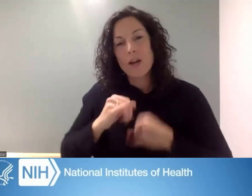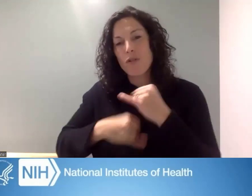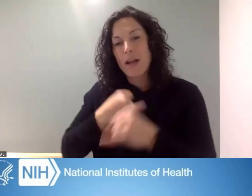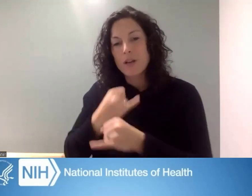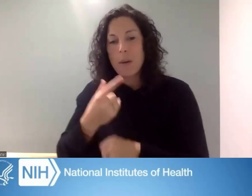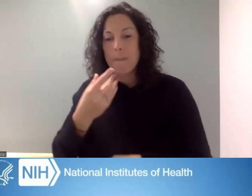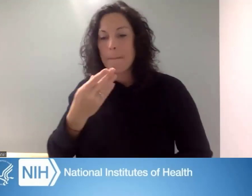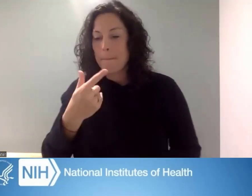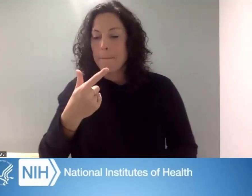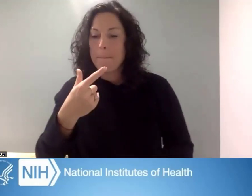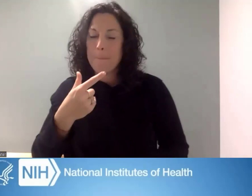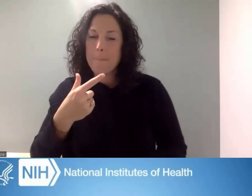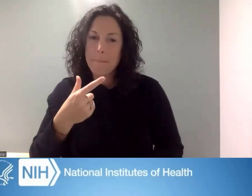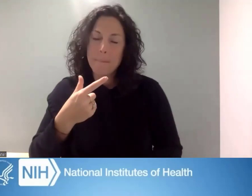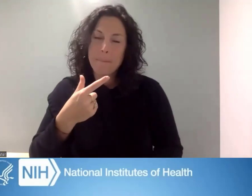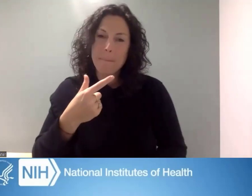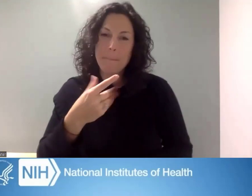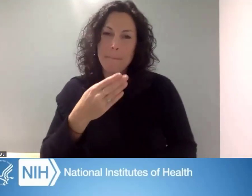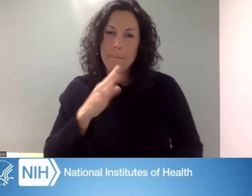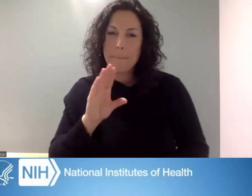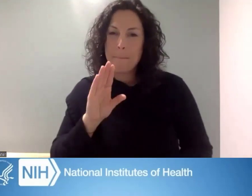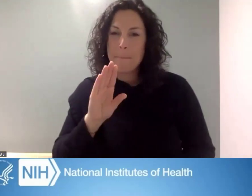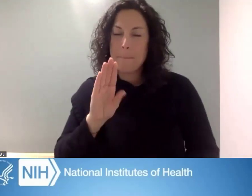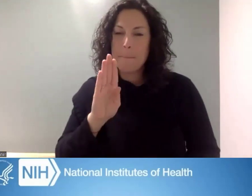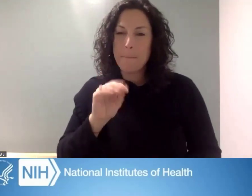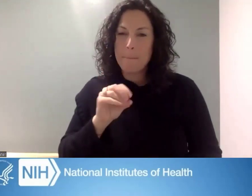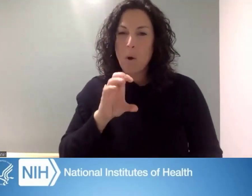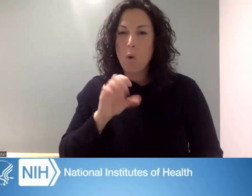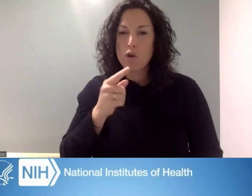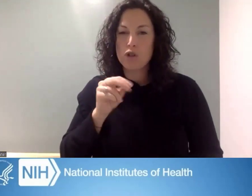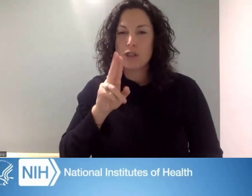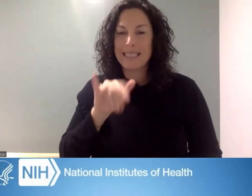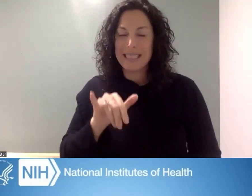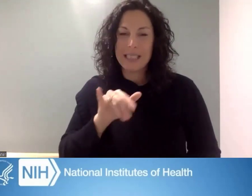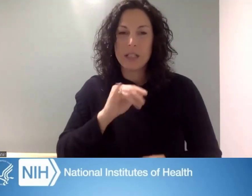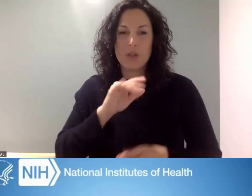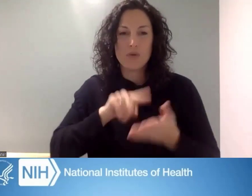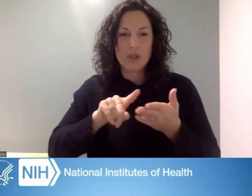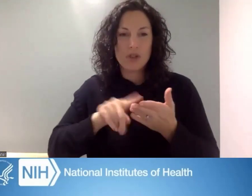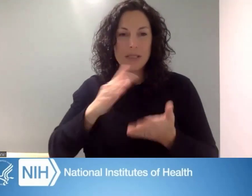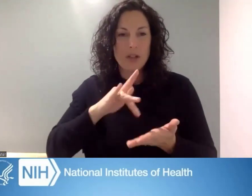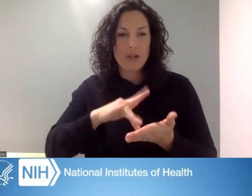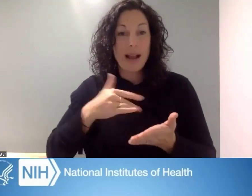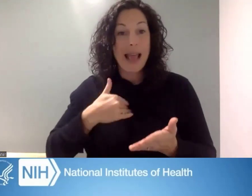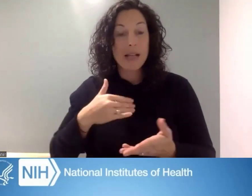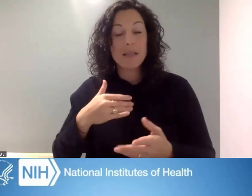on that resource slide does have a curated web page